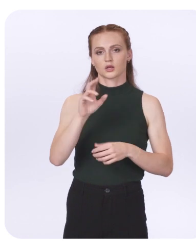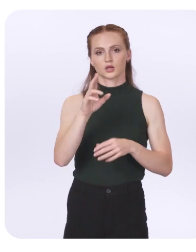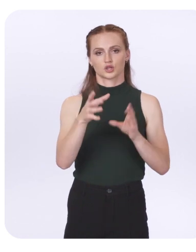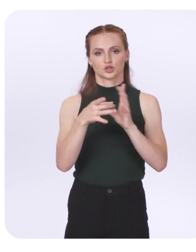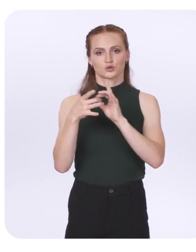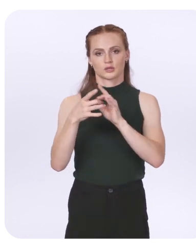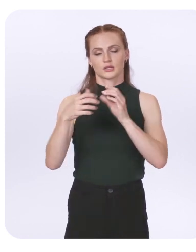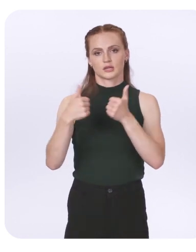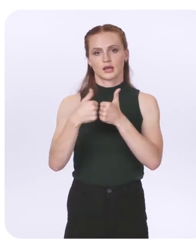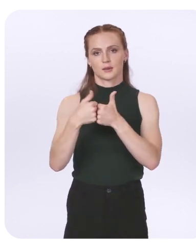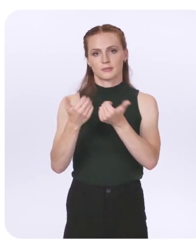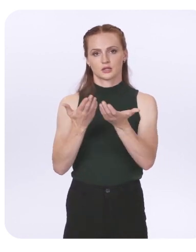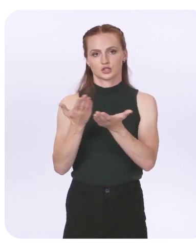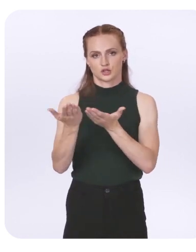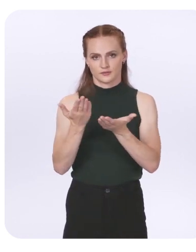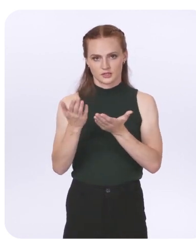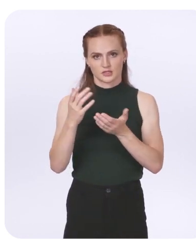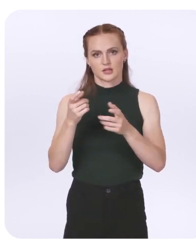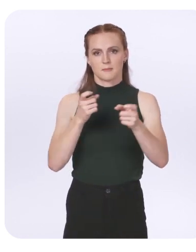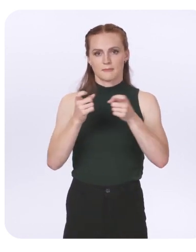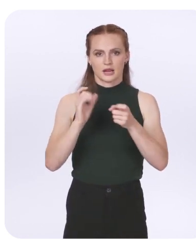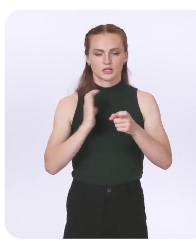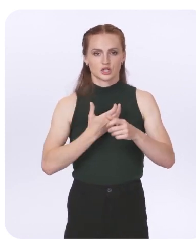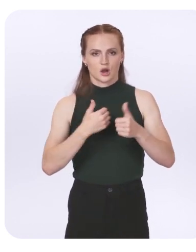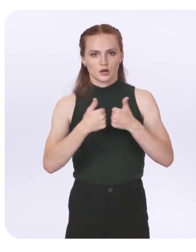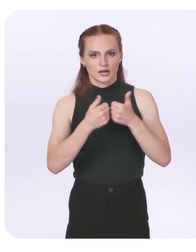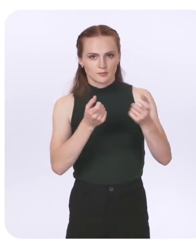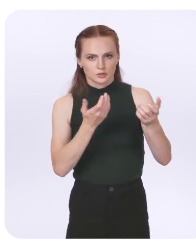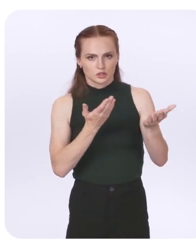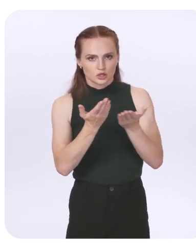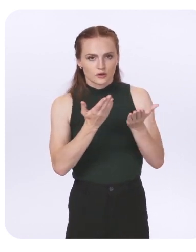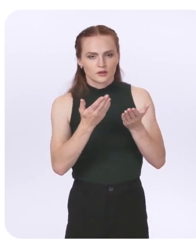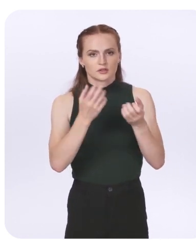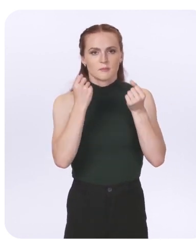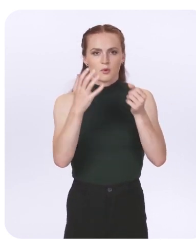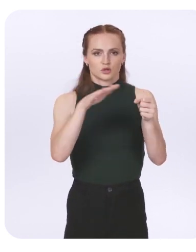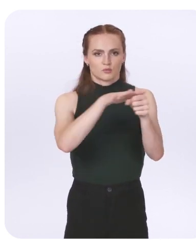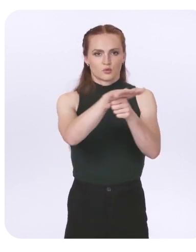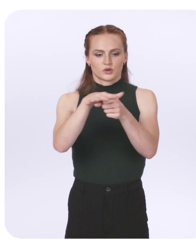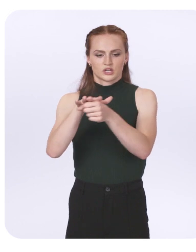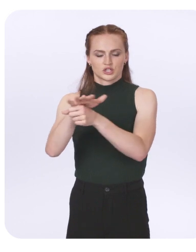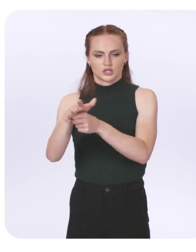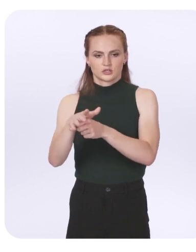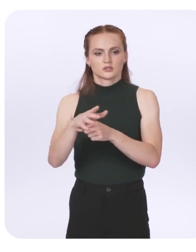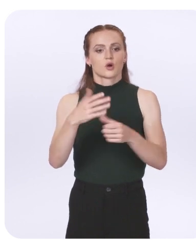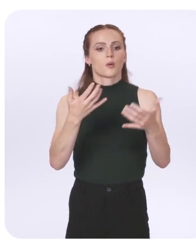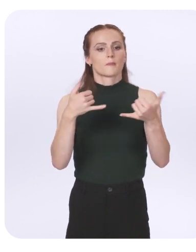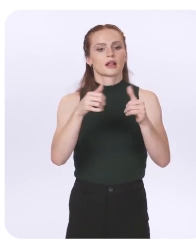and multiple regions to ensure our players get a good low-latency experience regardless of where they are.